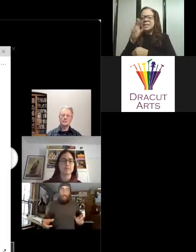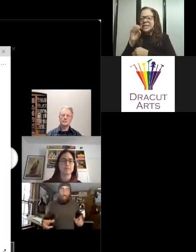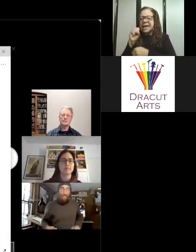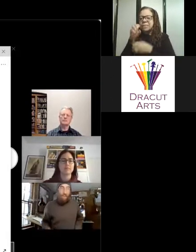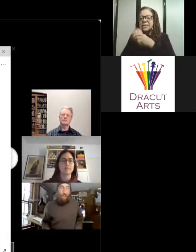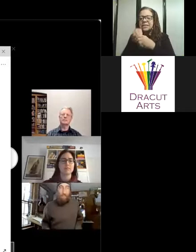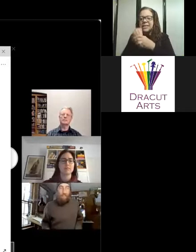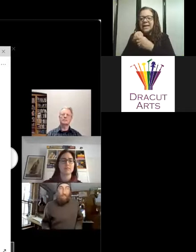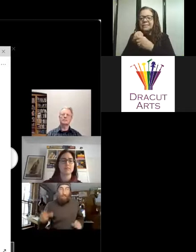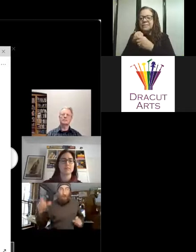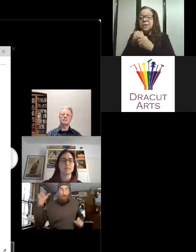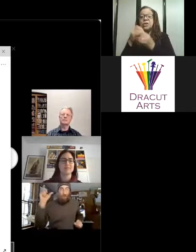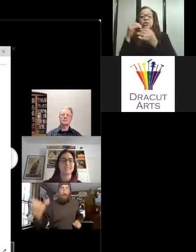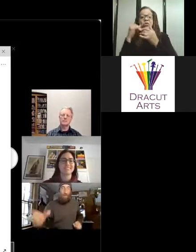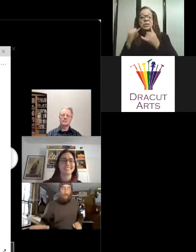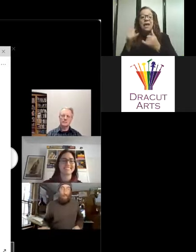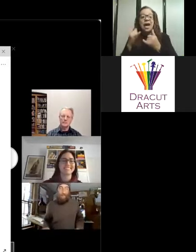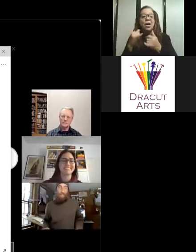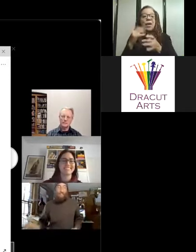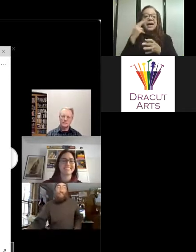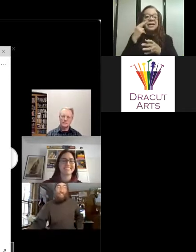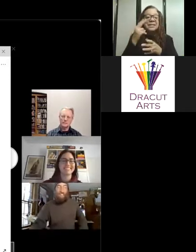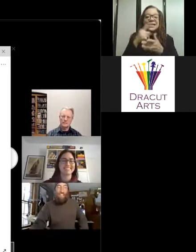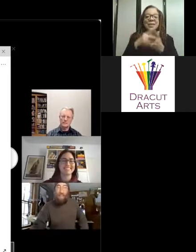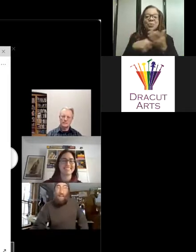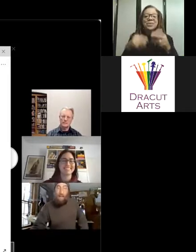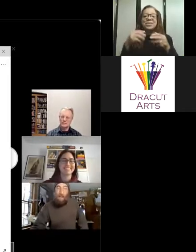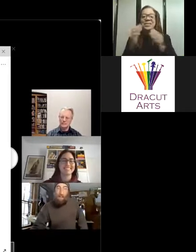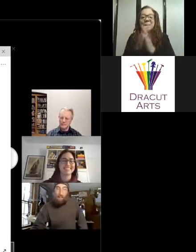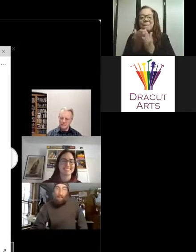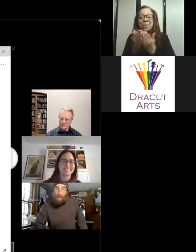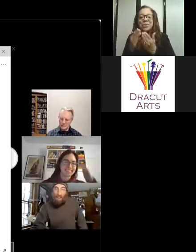I have to now go research what arithmetic books looked like at the time, and how math was taught.